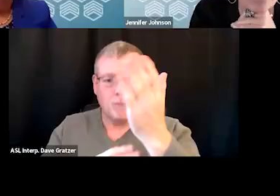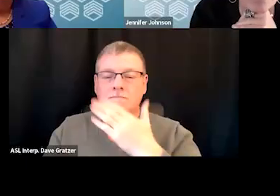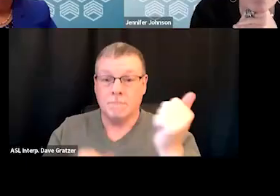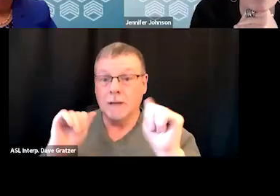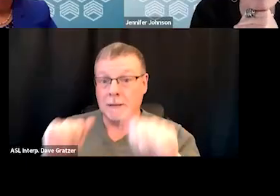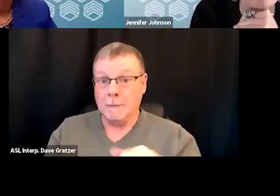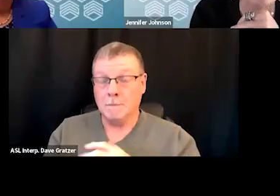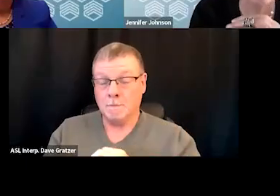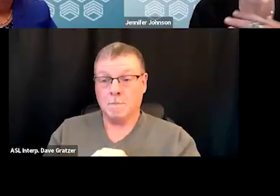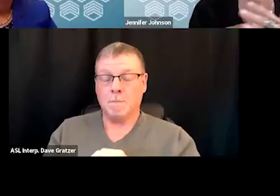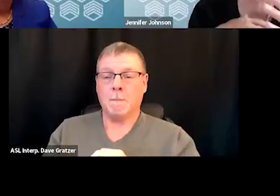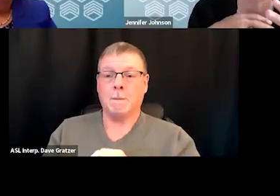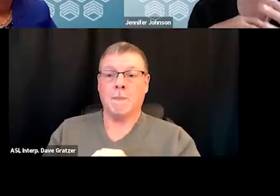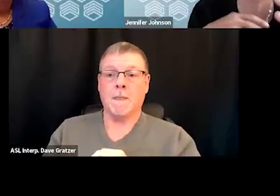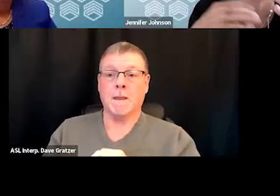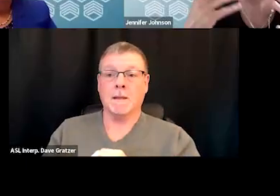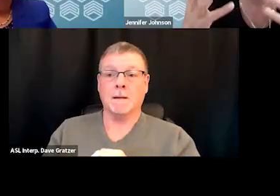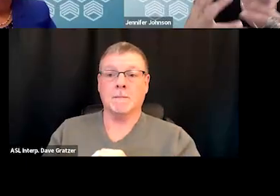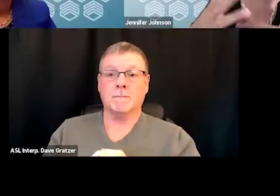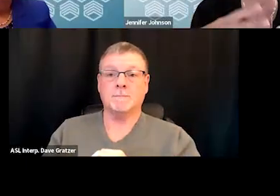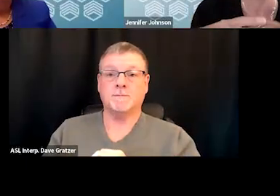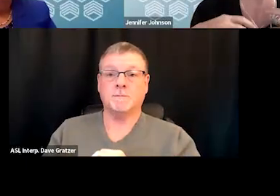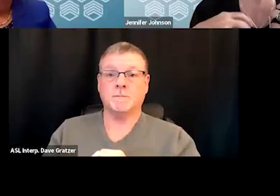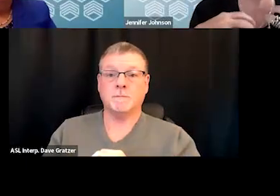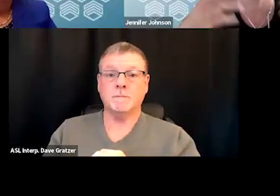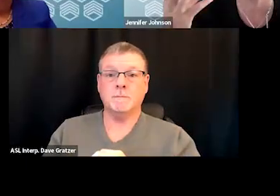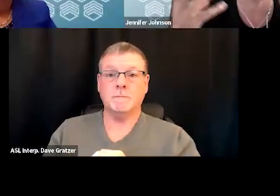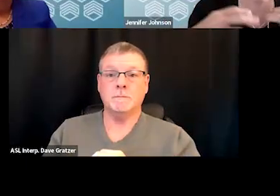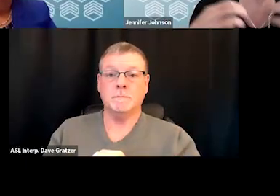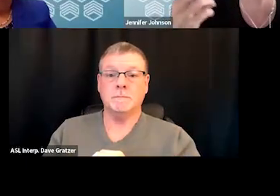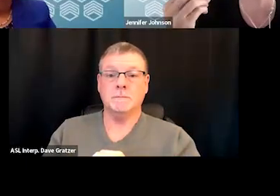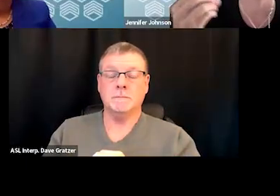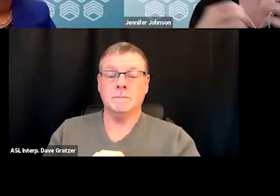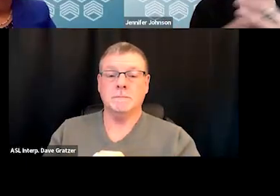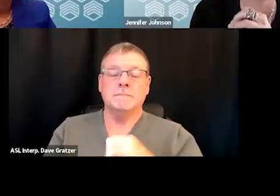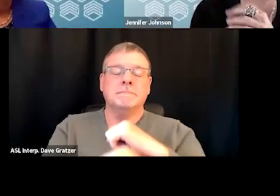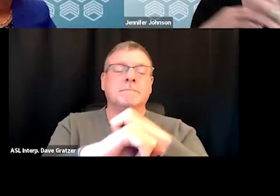So, um, the, as I said, the public defender, the defense attorney, or the